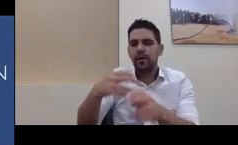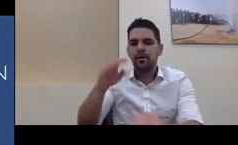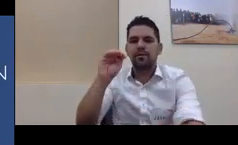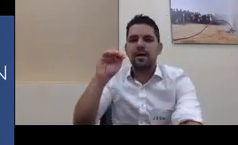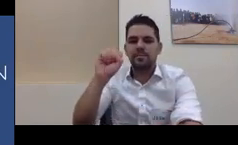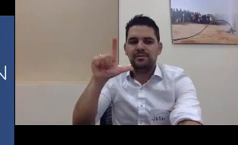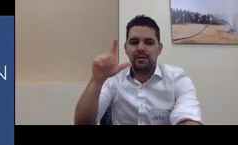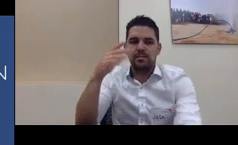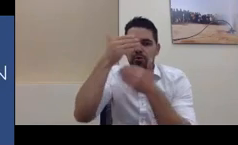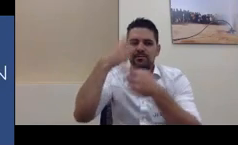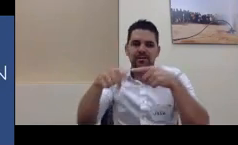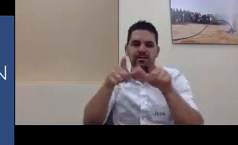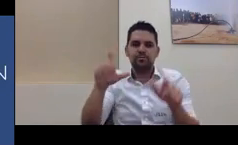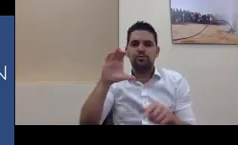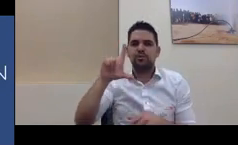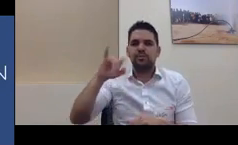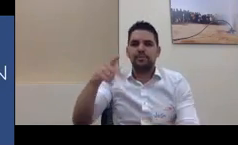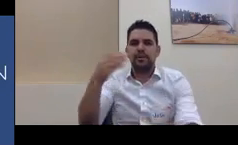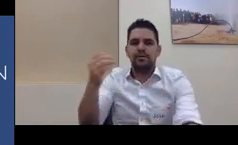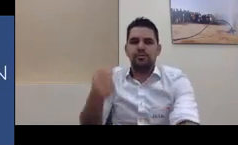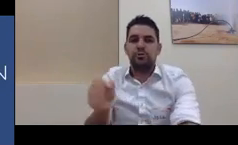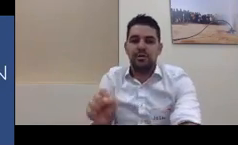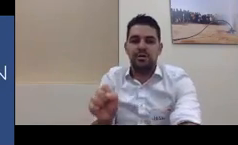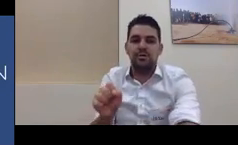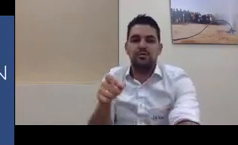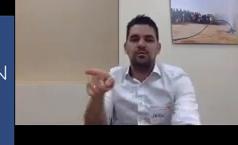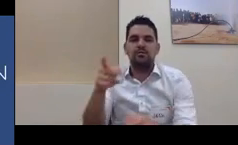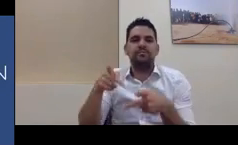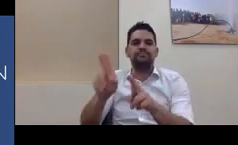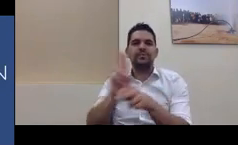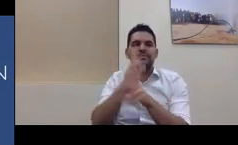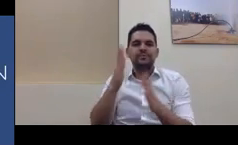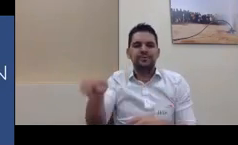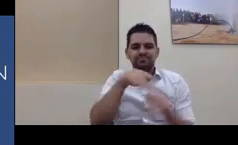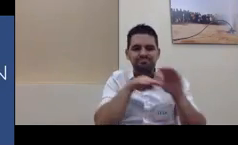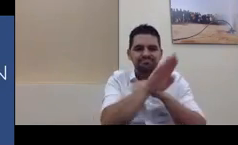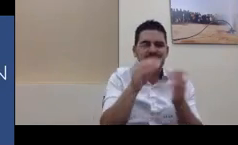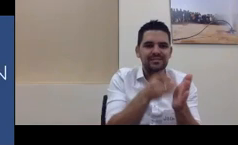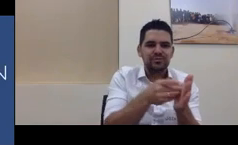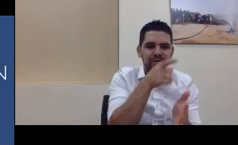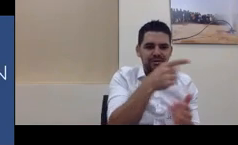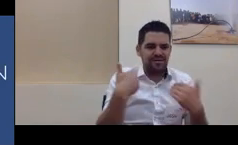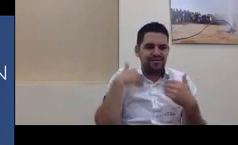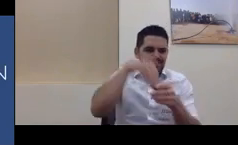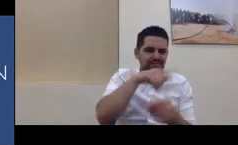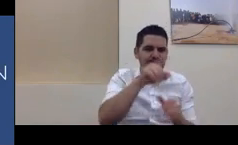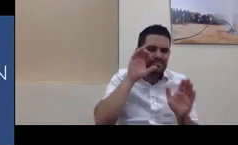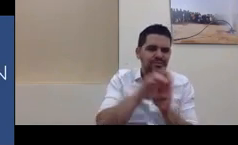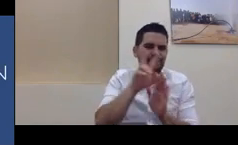to build a software called MSL, Moroccan Sign language clip and create, that allows users to access a dictionary